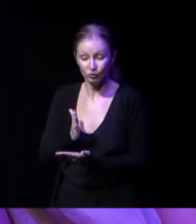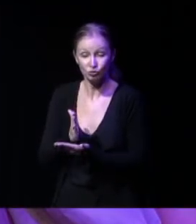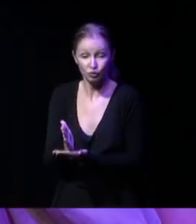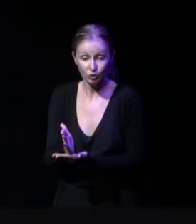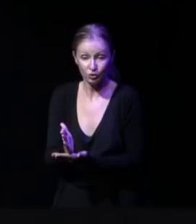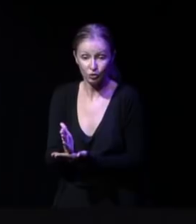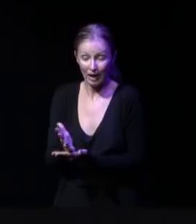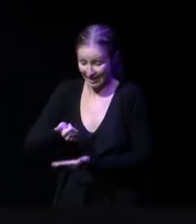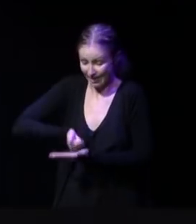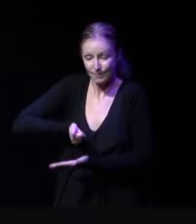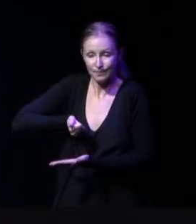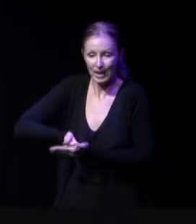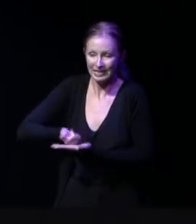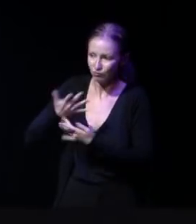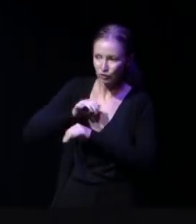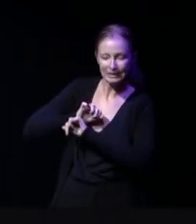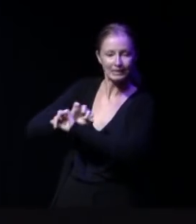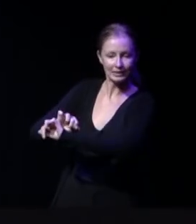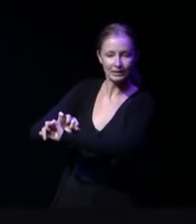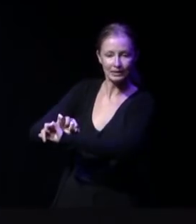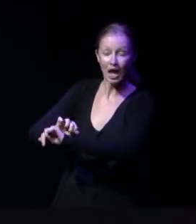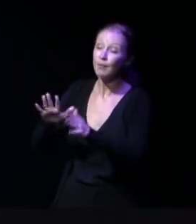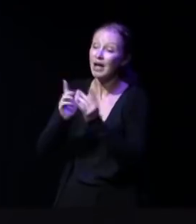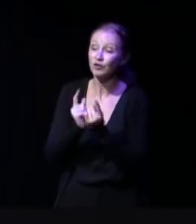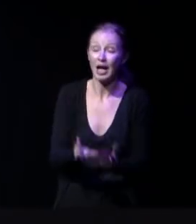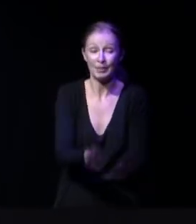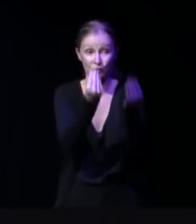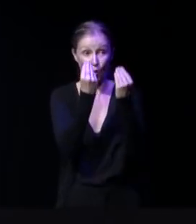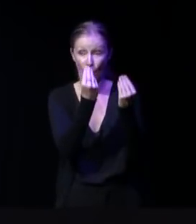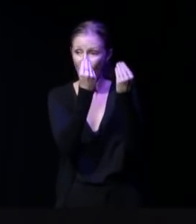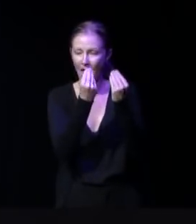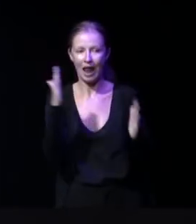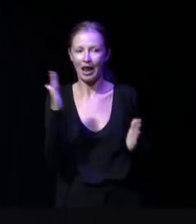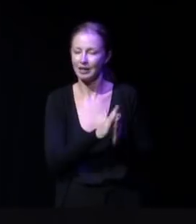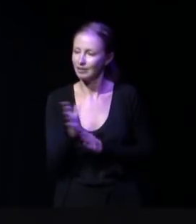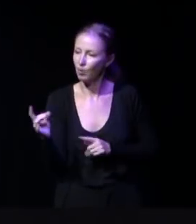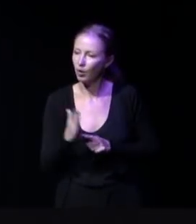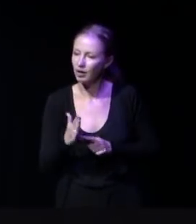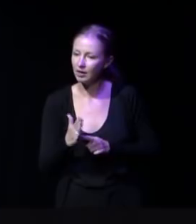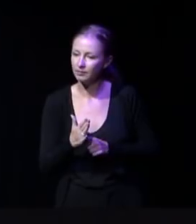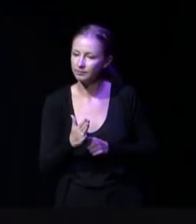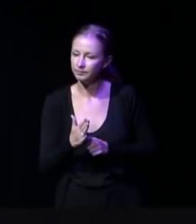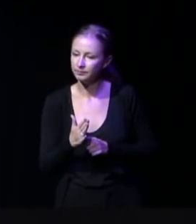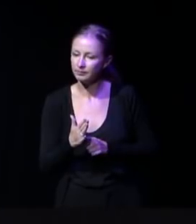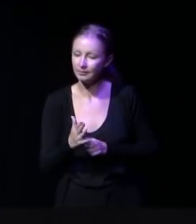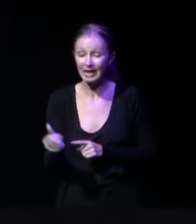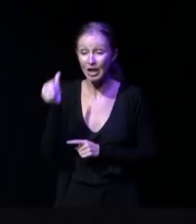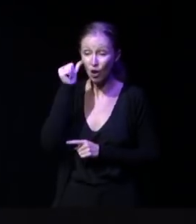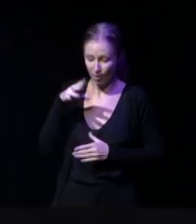What we have been taught, less so. Knowing and cultivating what we need to survive is at the heart of resistance.